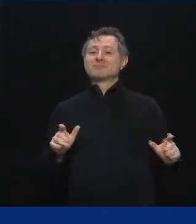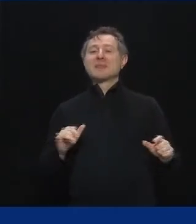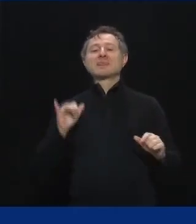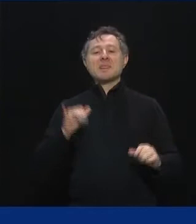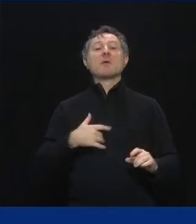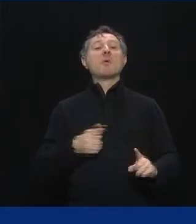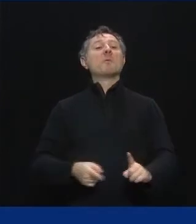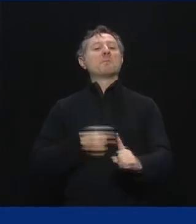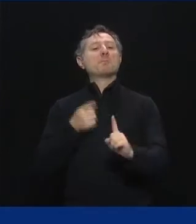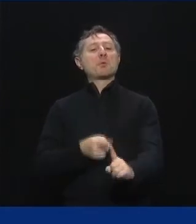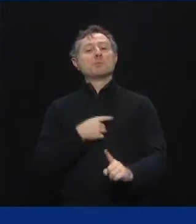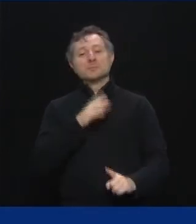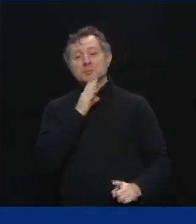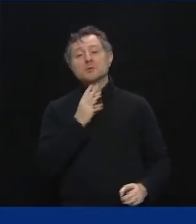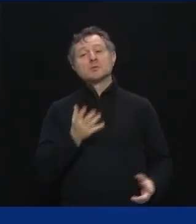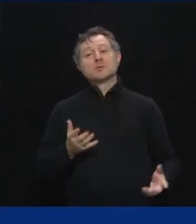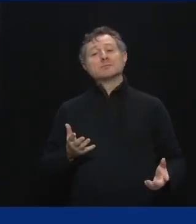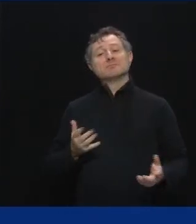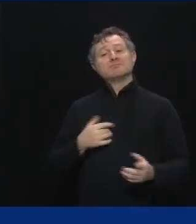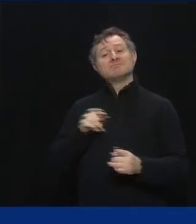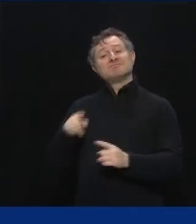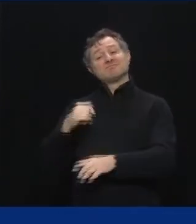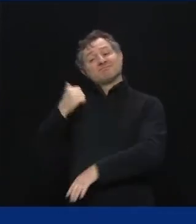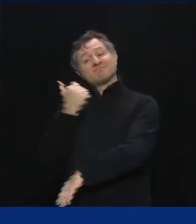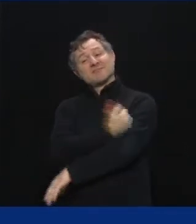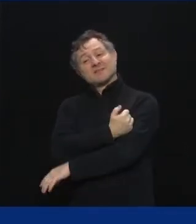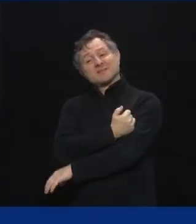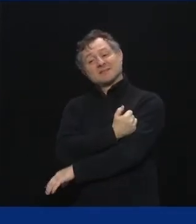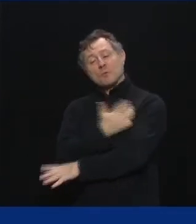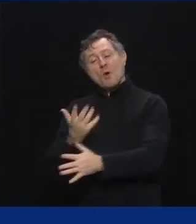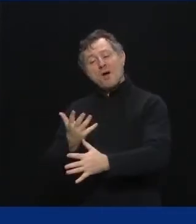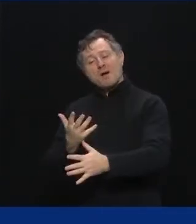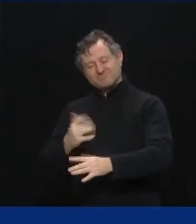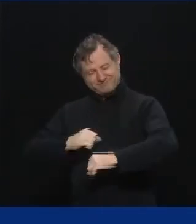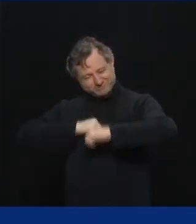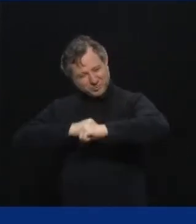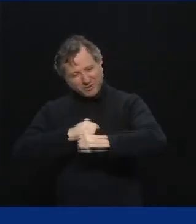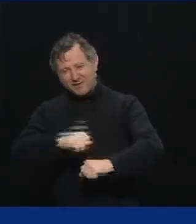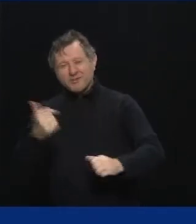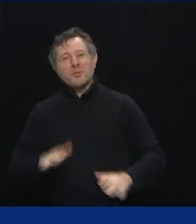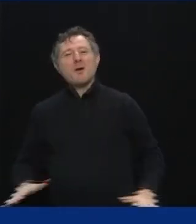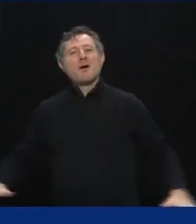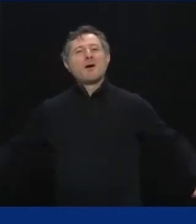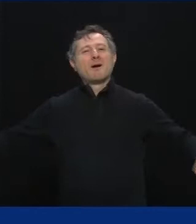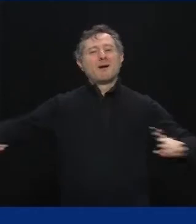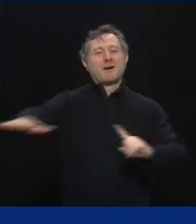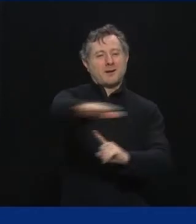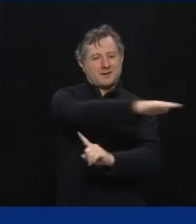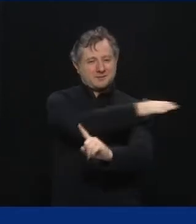VACCINATED, PEOPLE EVEN IN VULNERABLE SITUATIONS WOULDN'T HAVE CONTRACTED COVID. THAT'S THE WHOLE SYSTEM WE'RE TALKING ABOUT. WE ALSO HAVE TO BE PROTECTING